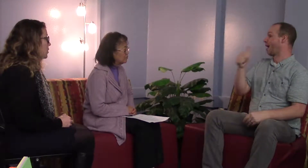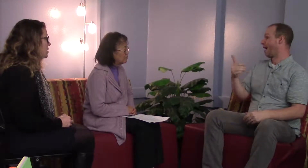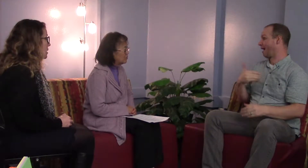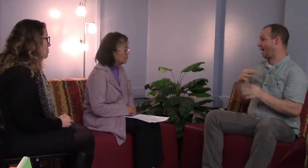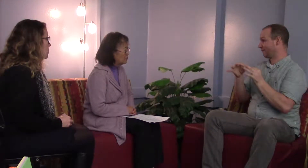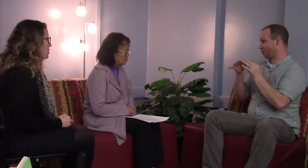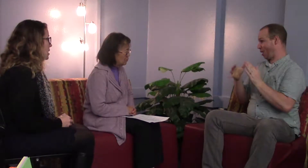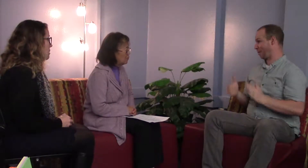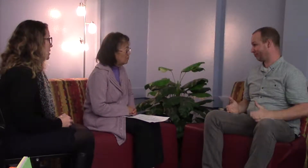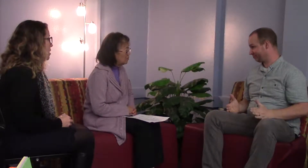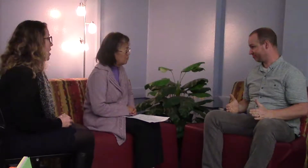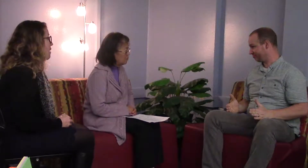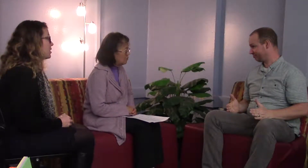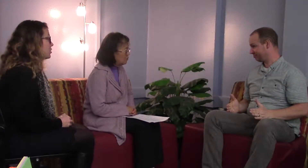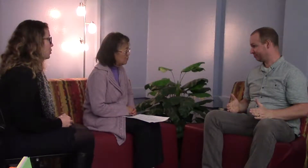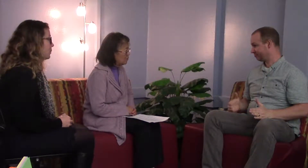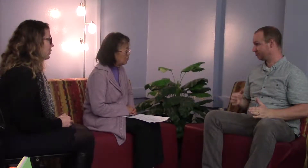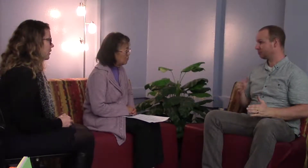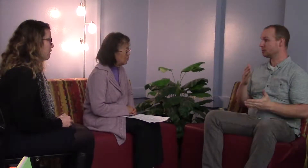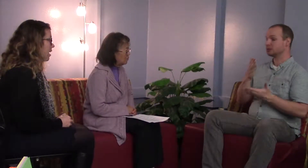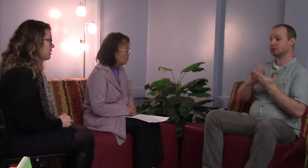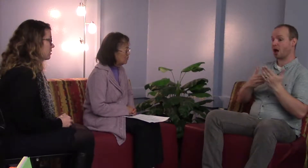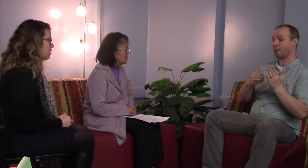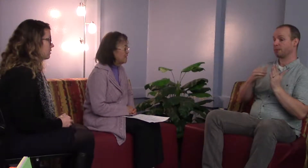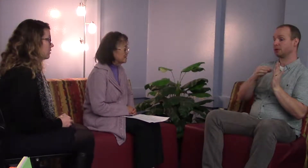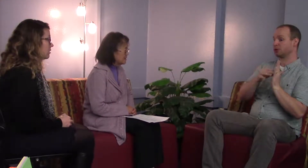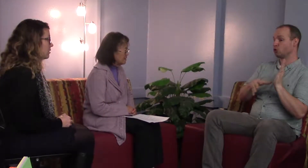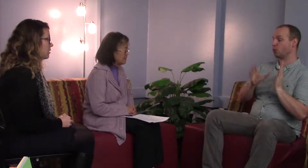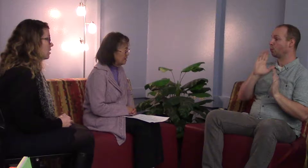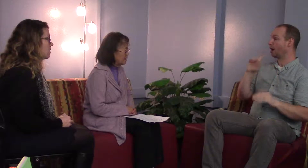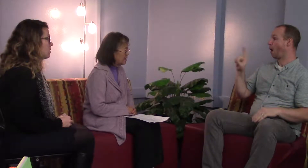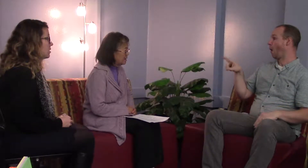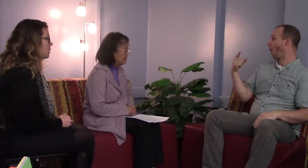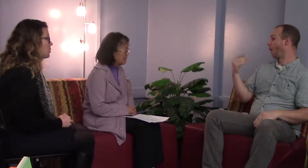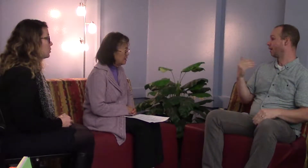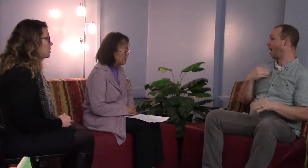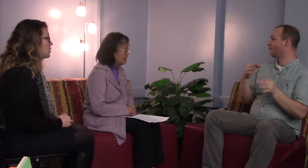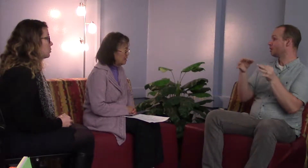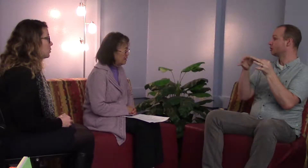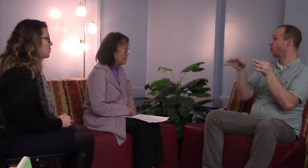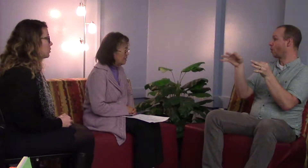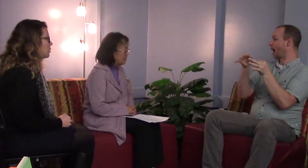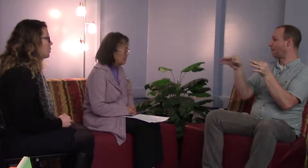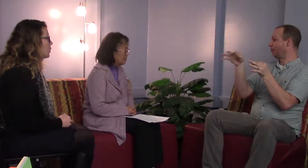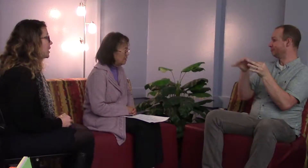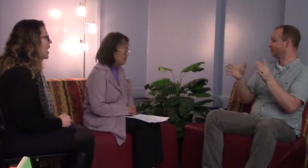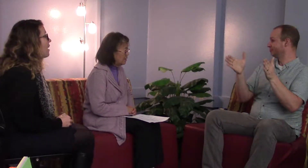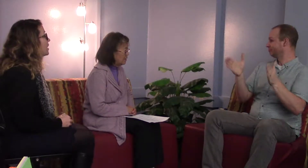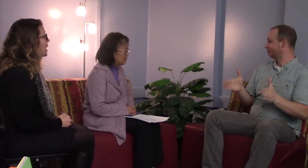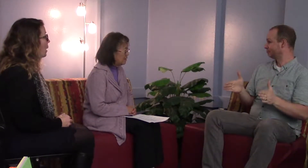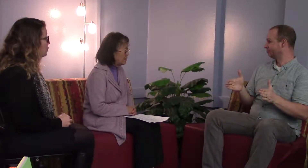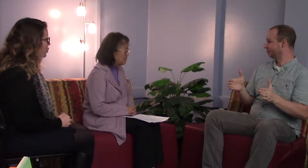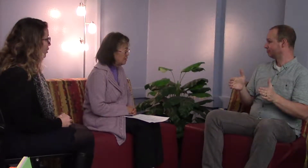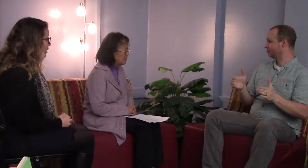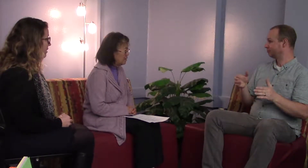For example, they may not have an interpreter in the class. Some students will only have a captioner.